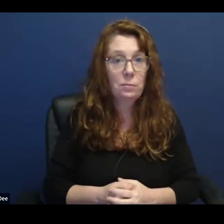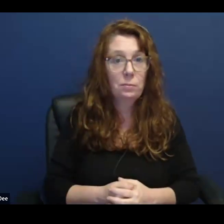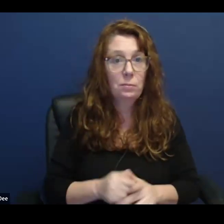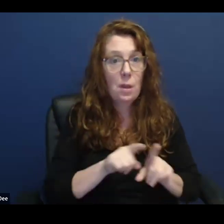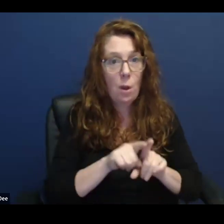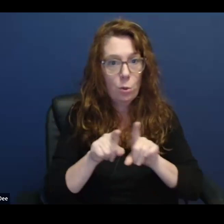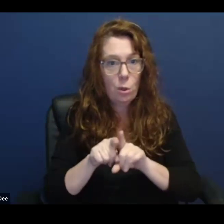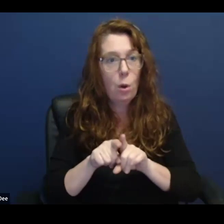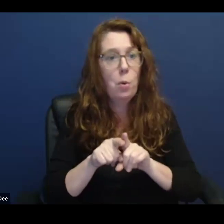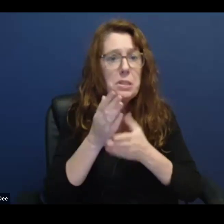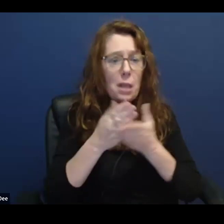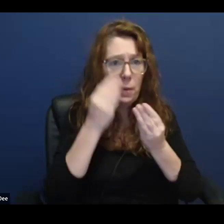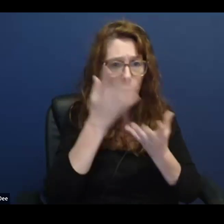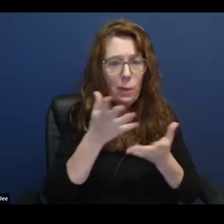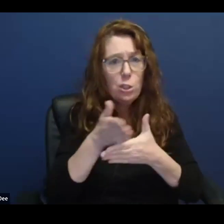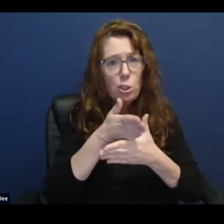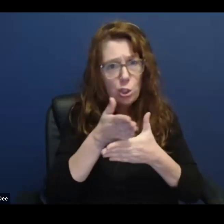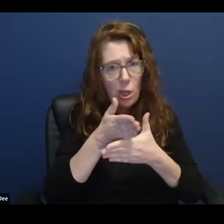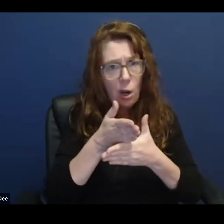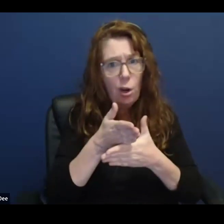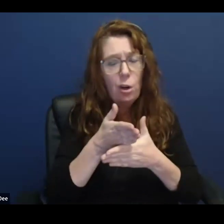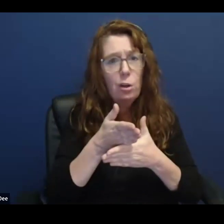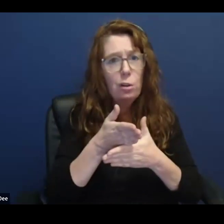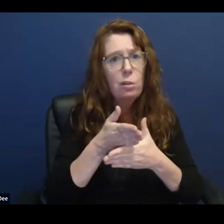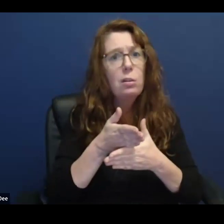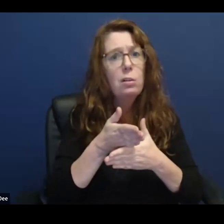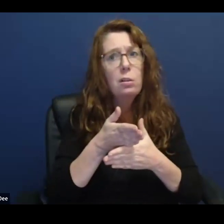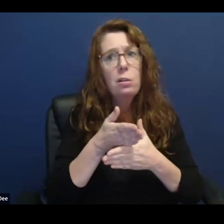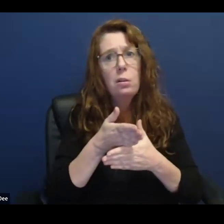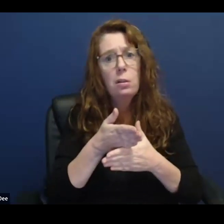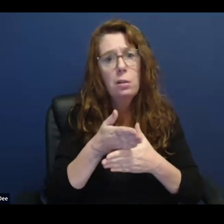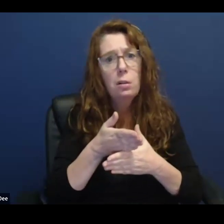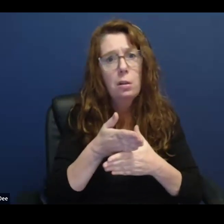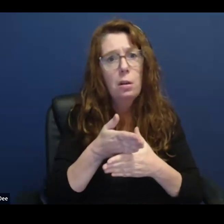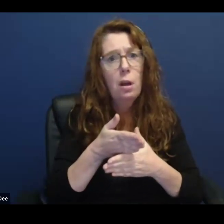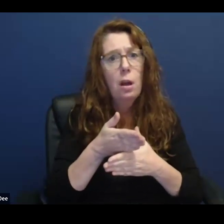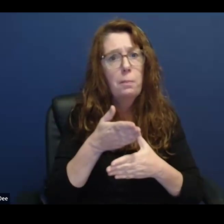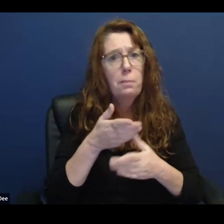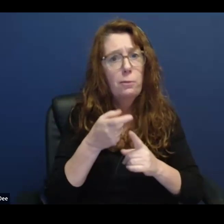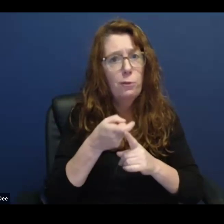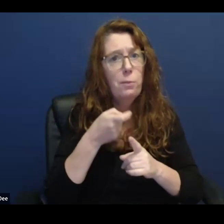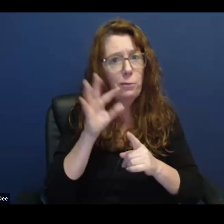some information that's been shared by federal agencies and if there's a specific contact that